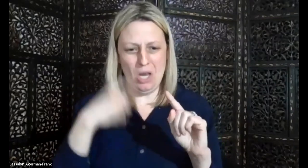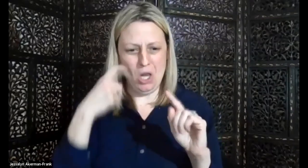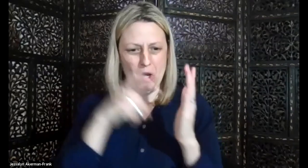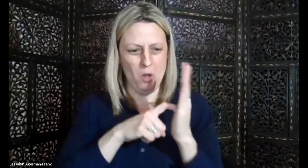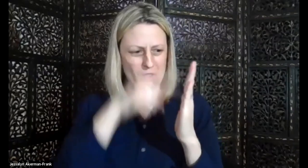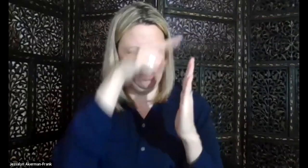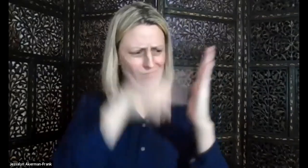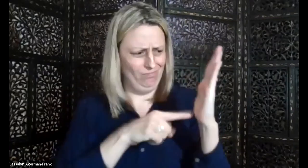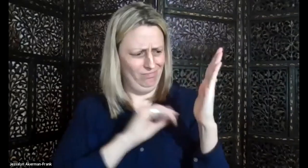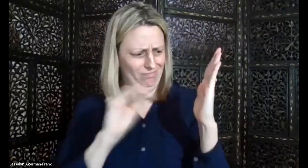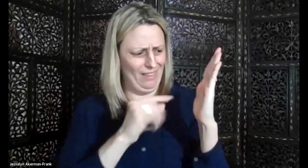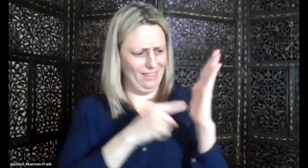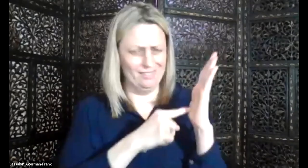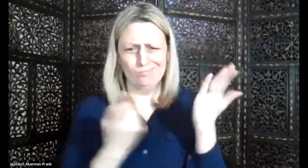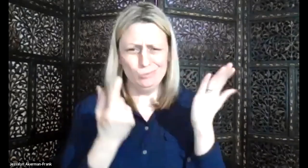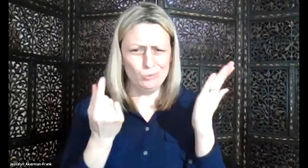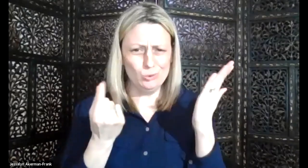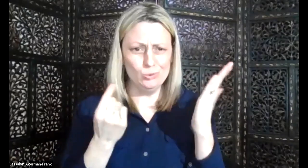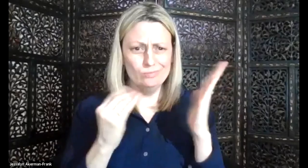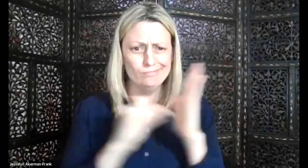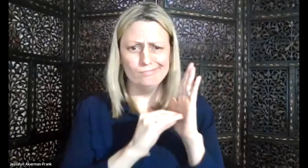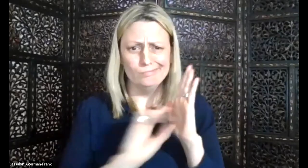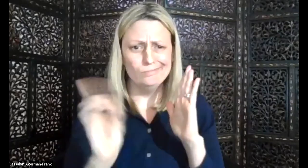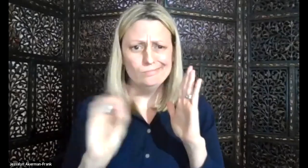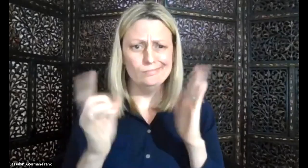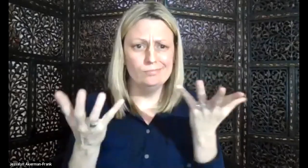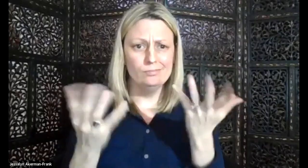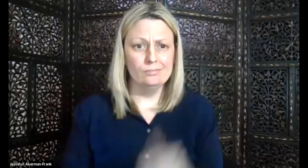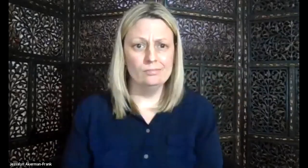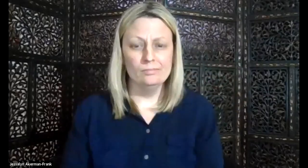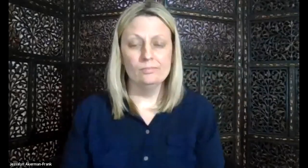Emory.